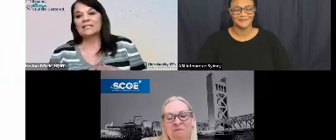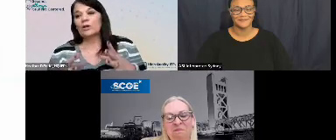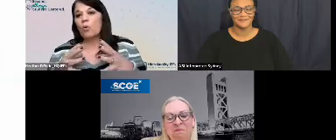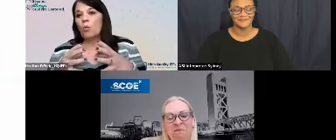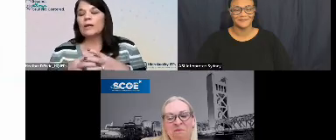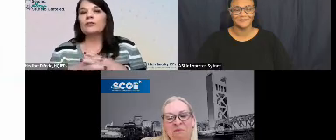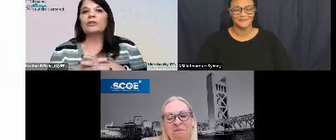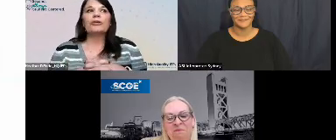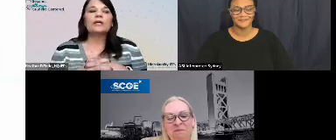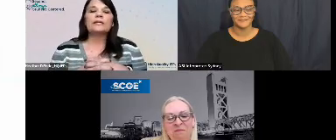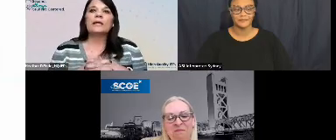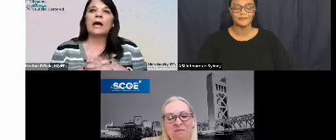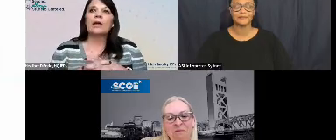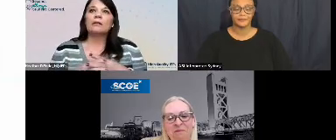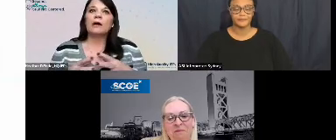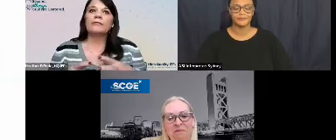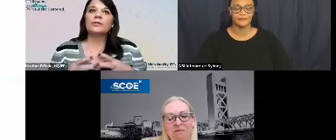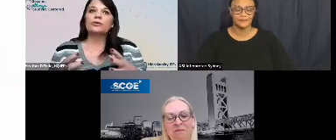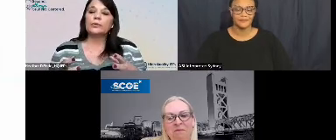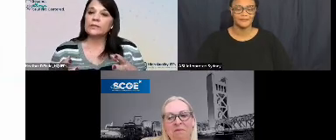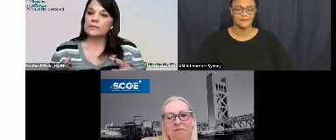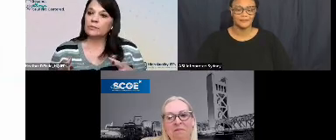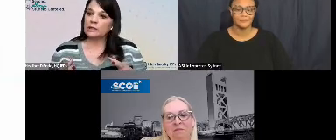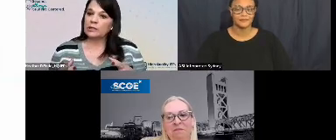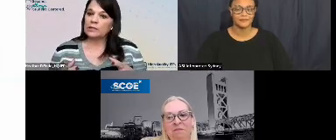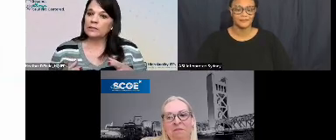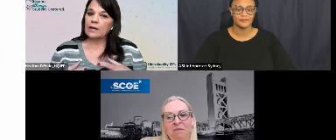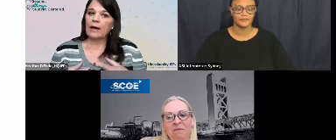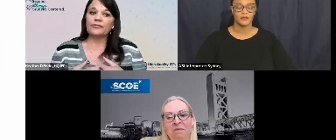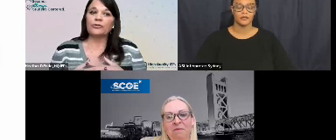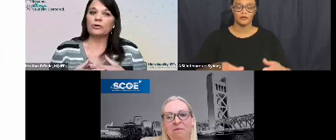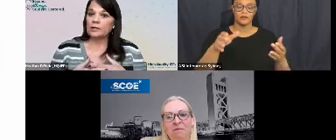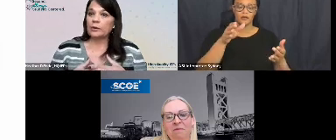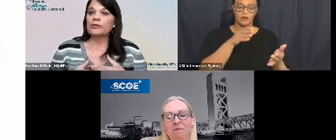Yes. So, one of the things that a lot of students with disabilities have difficulty